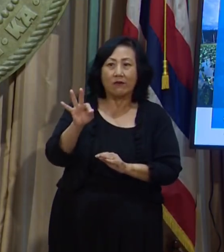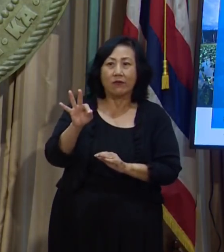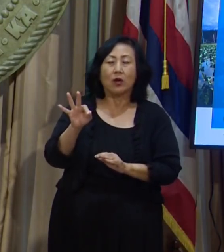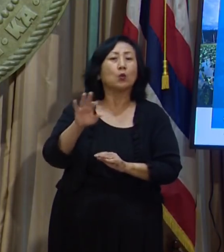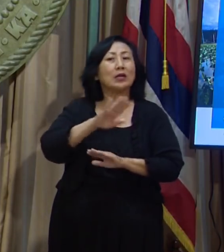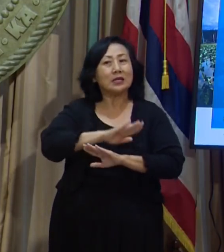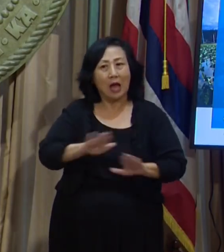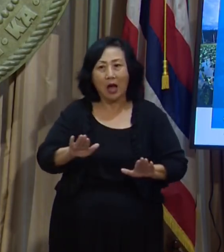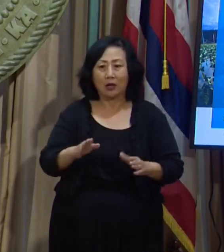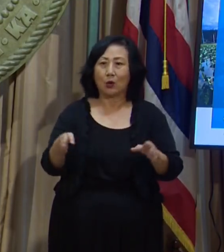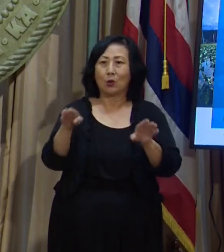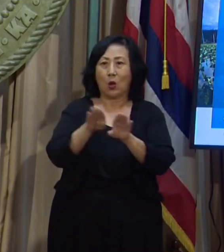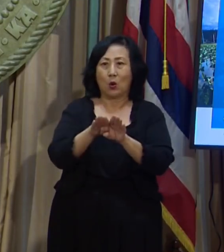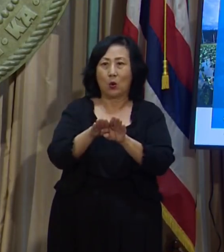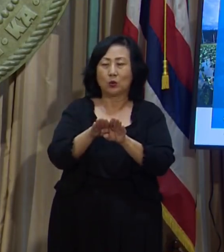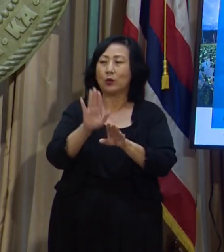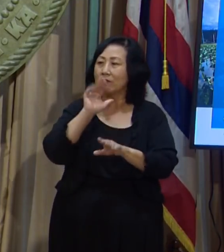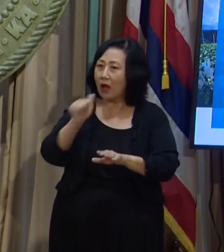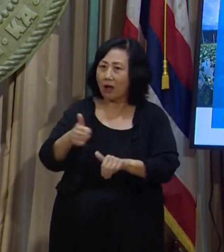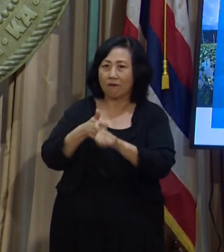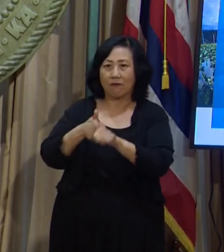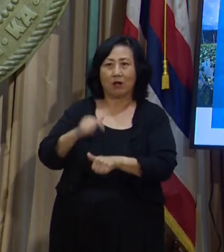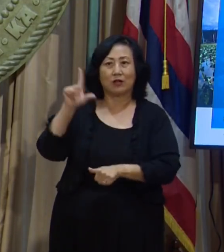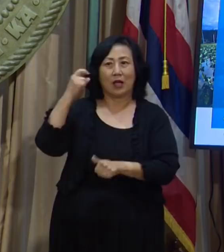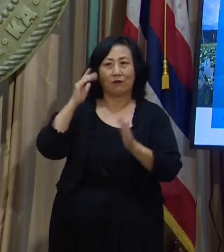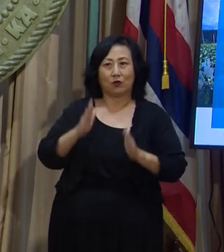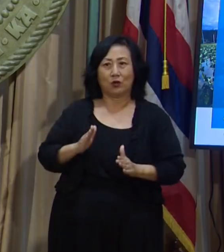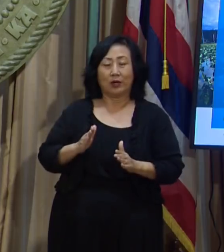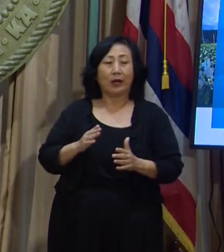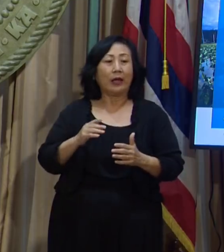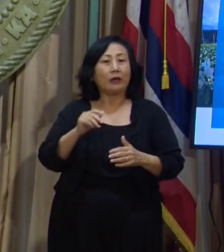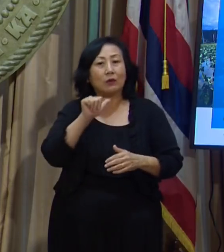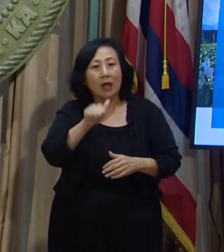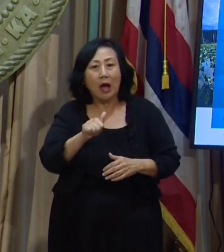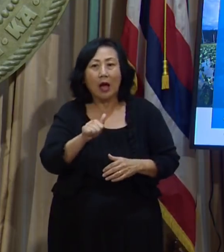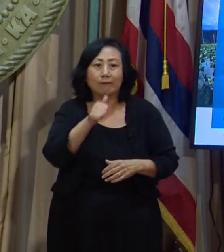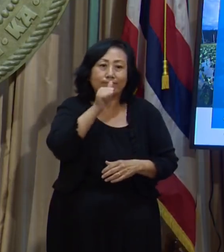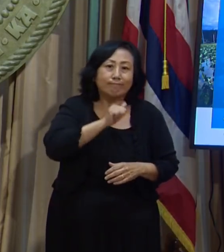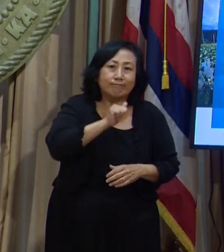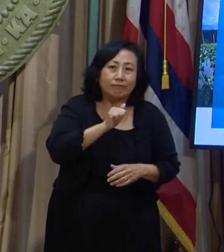THAT IS A NUMBER OF INDIVIDUALS THAT WOULD HAVE PASSED AWAY AND DIED IN THE STATE OF HAWAII BASED ON THAT MODEL HAD WE NOT TAKEN THE ADVICE OF THE